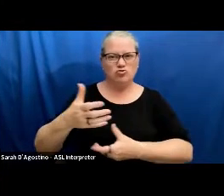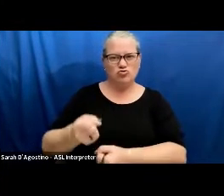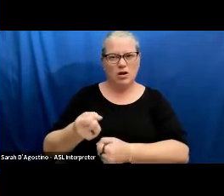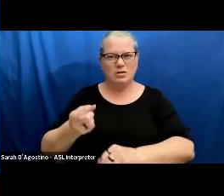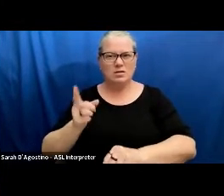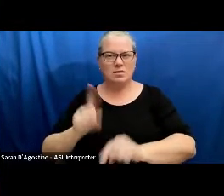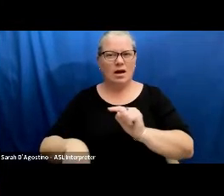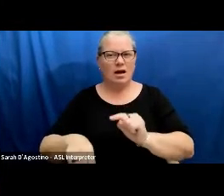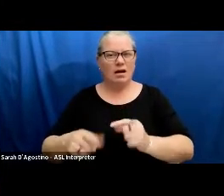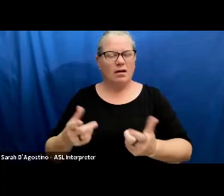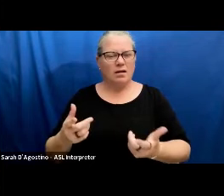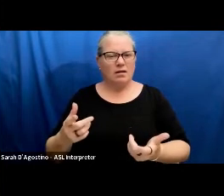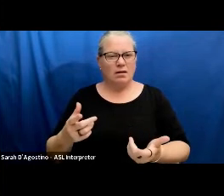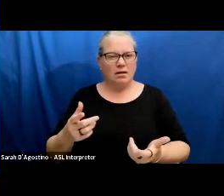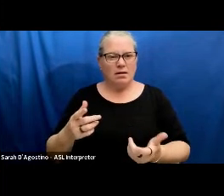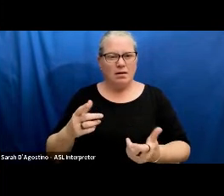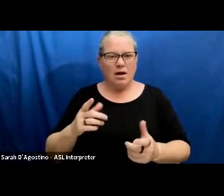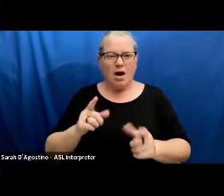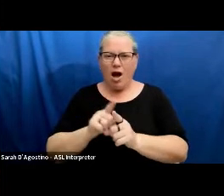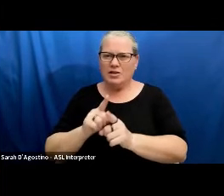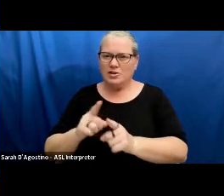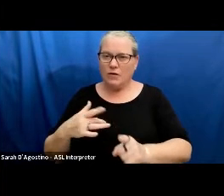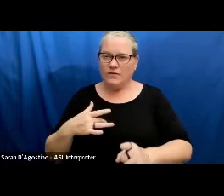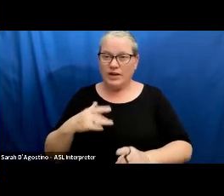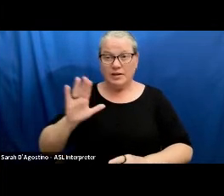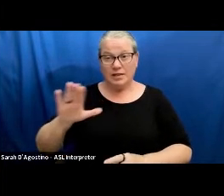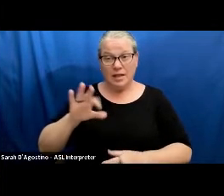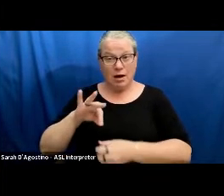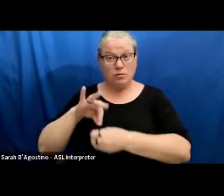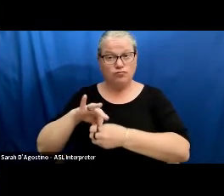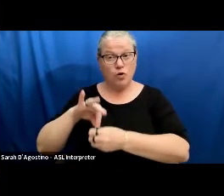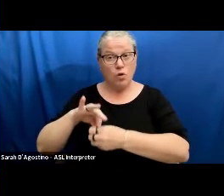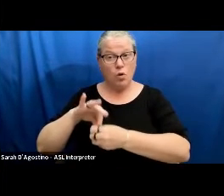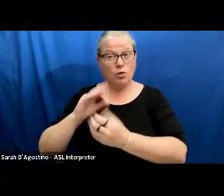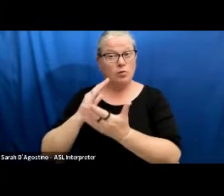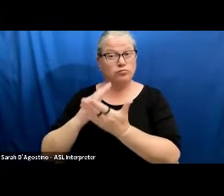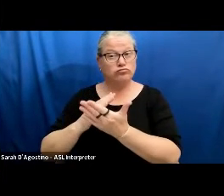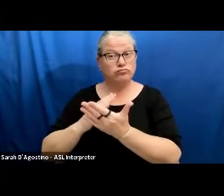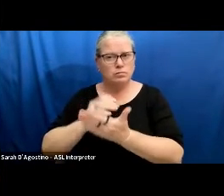their ballot isn't secret like everyone else's and they don't have the same right as other citizens